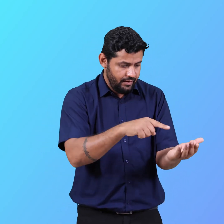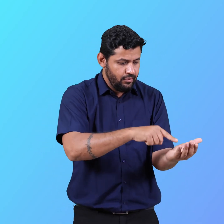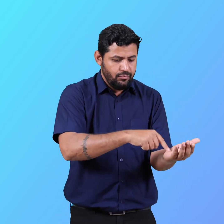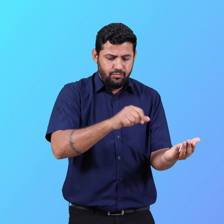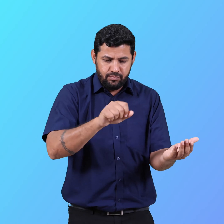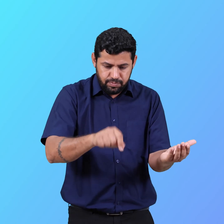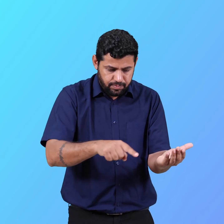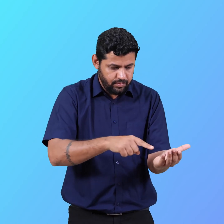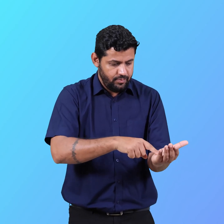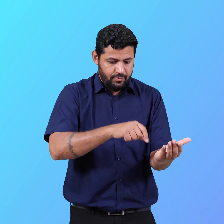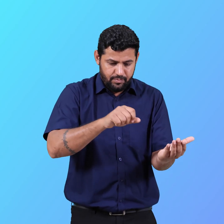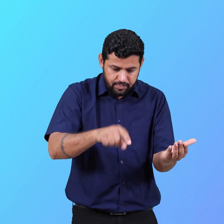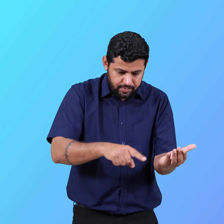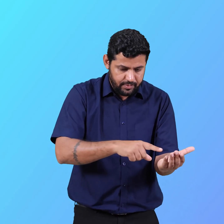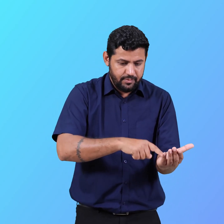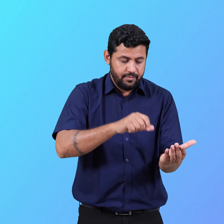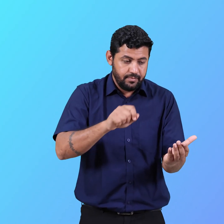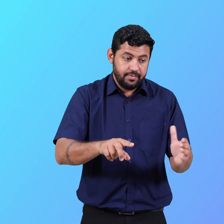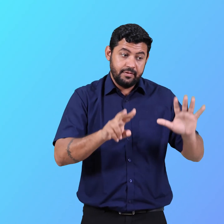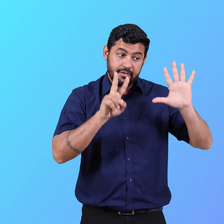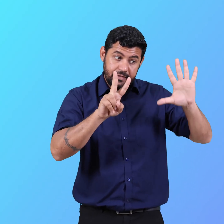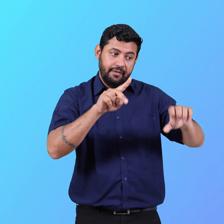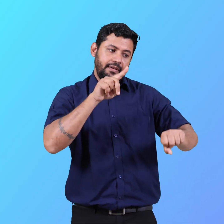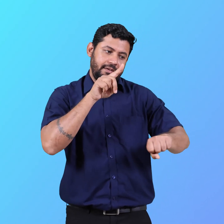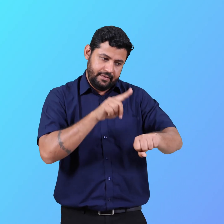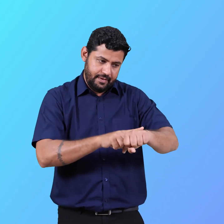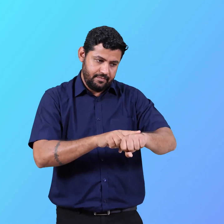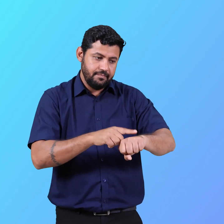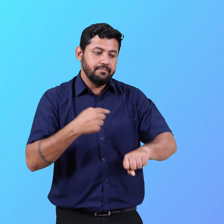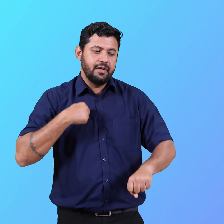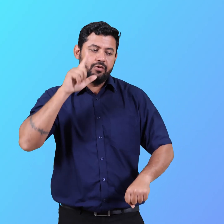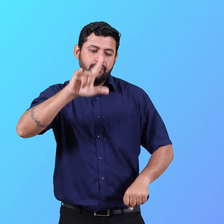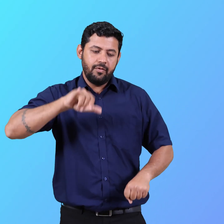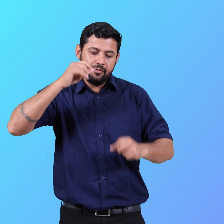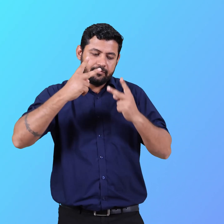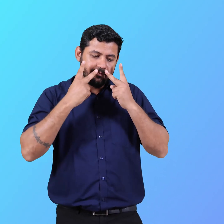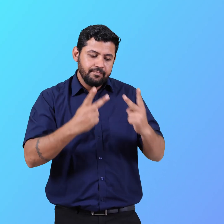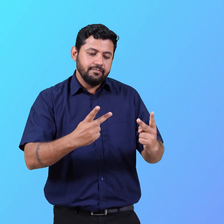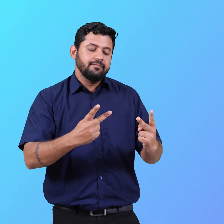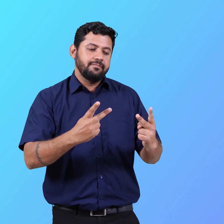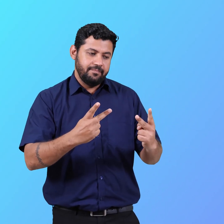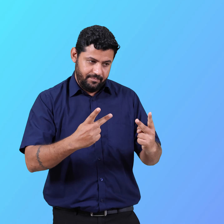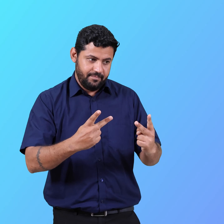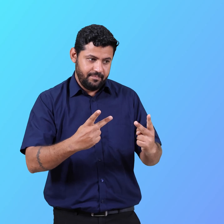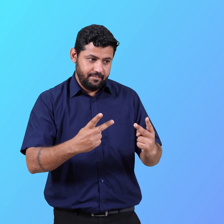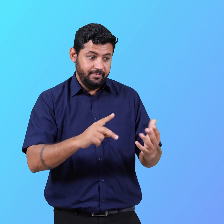He will use his finger to sprinkle some of the oil seven times before the LORD.